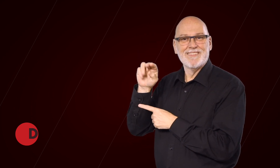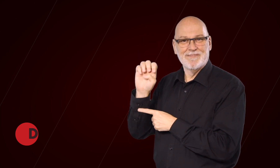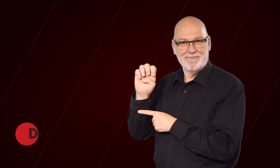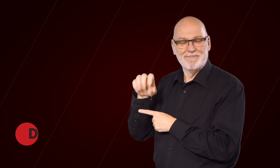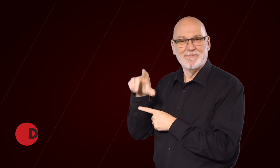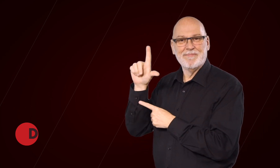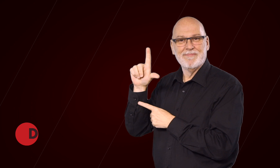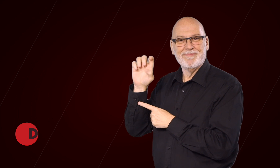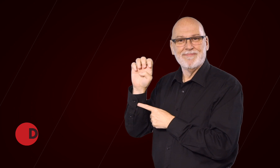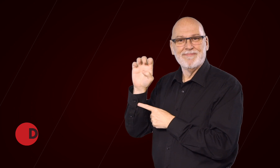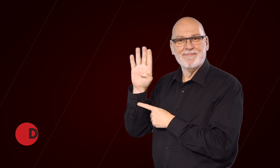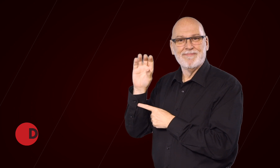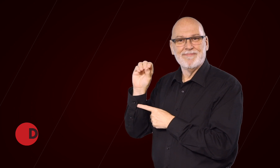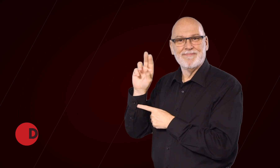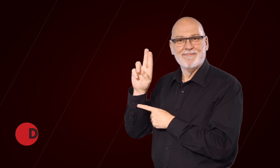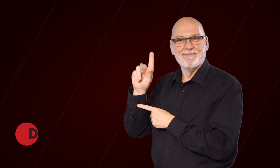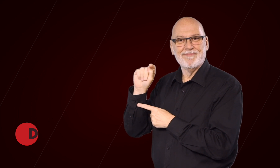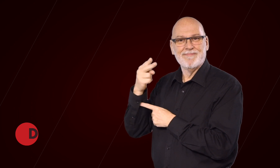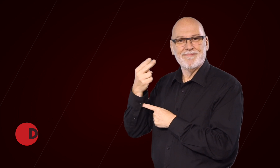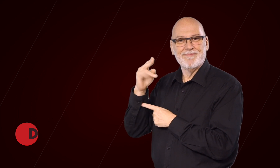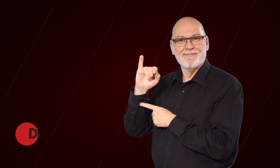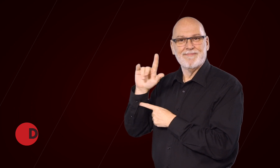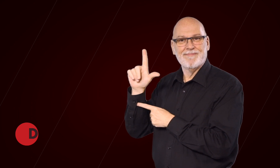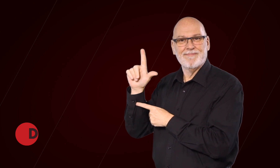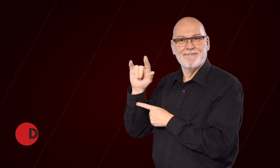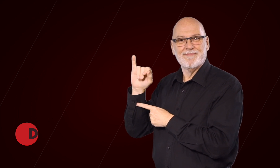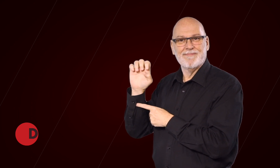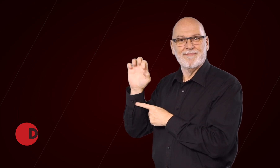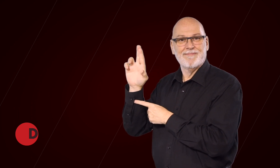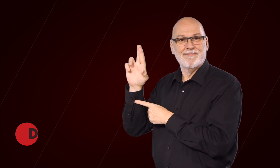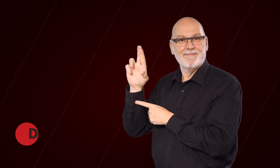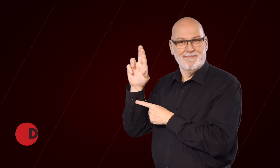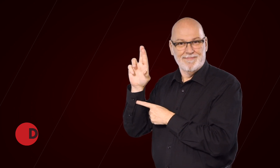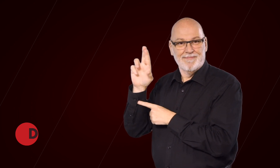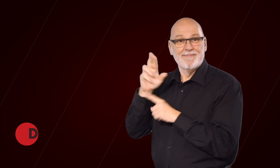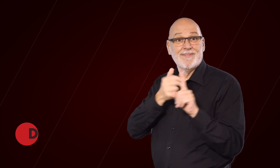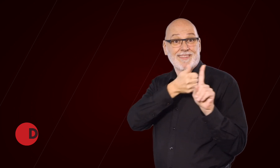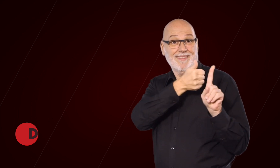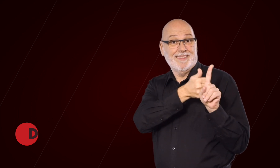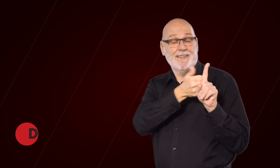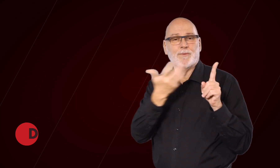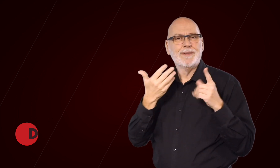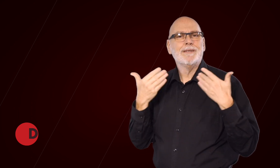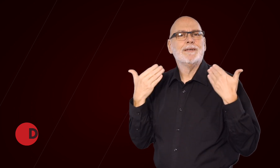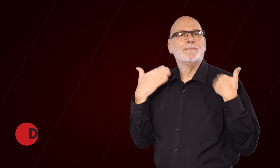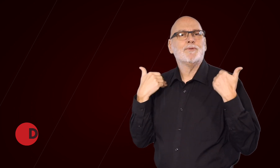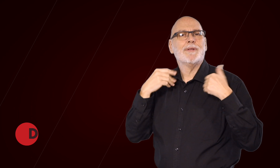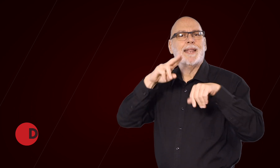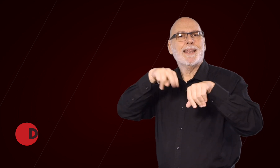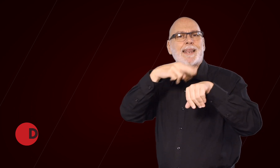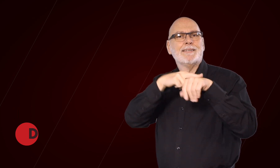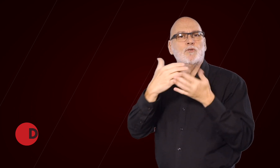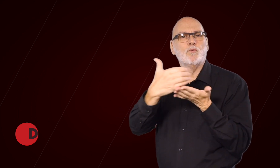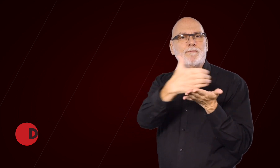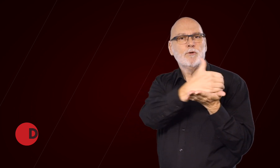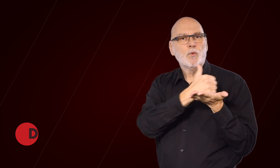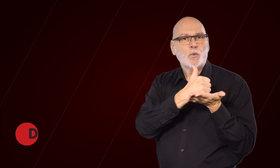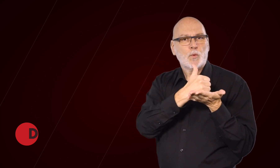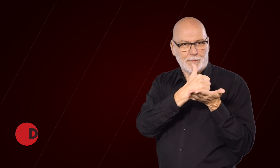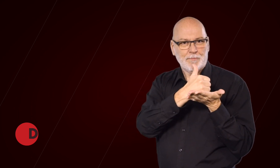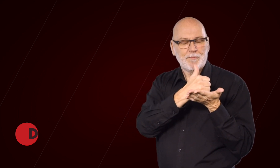Minister of National Revenue, and Ahmed Hussen,